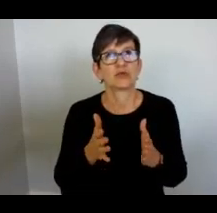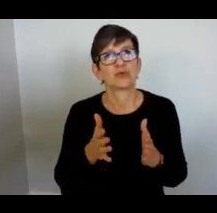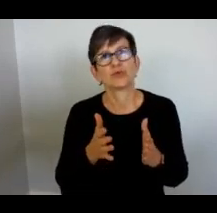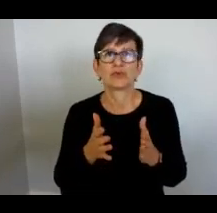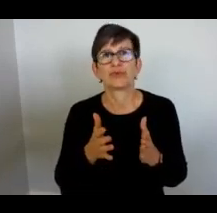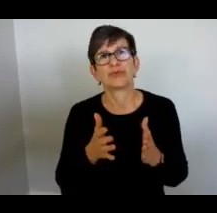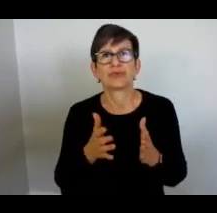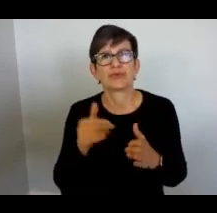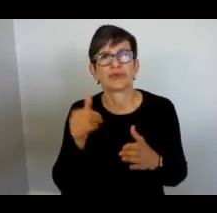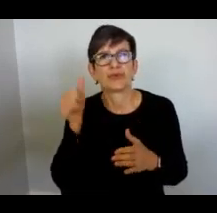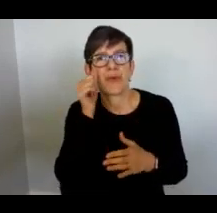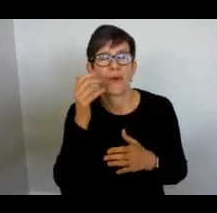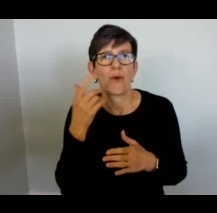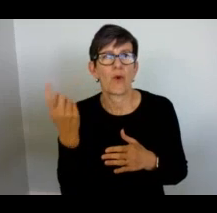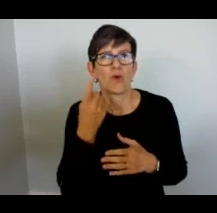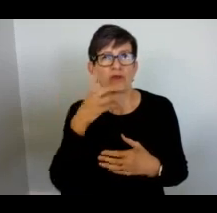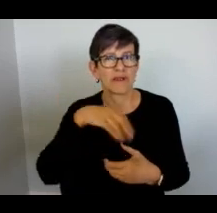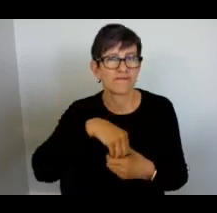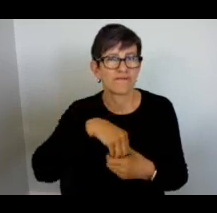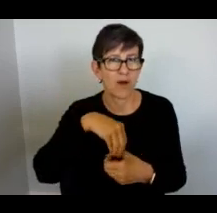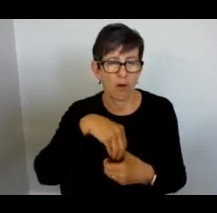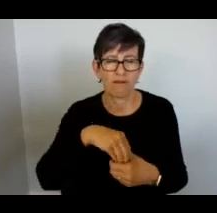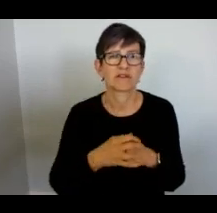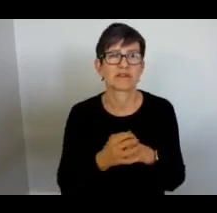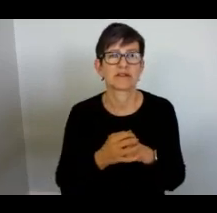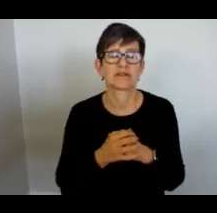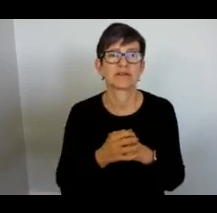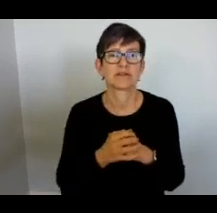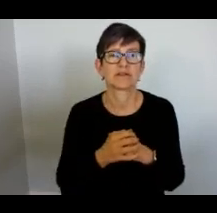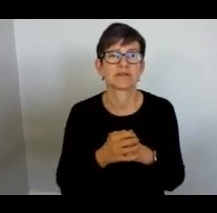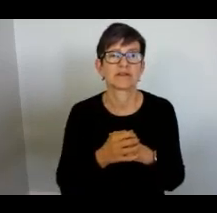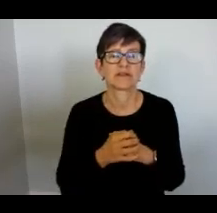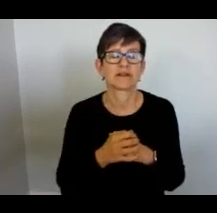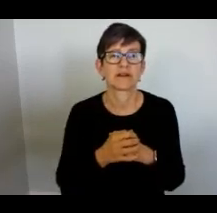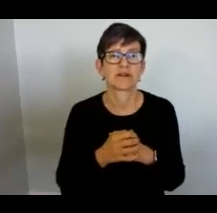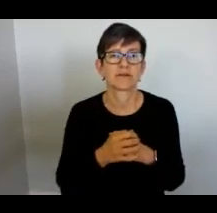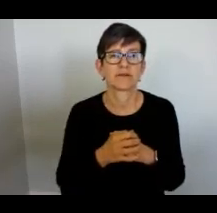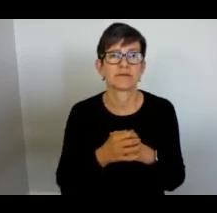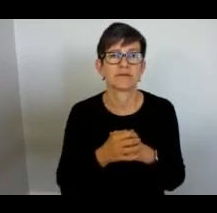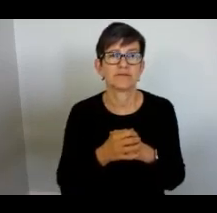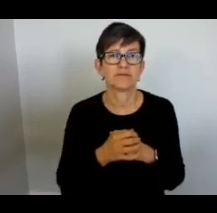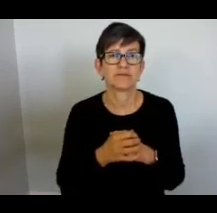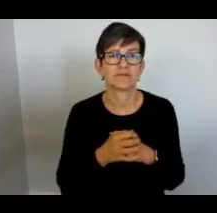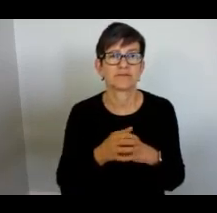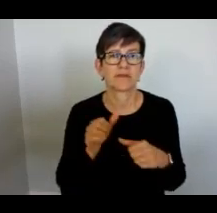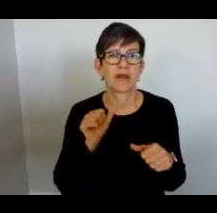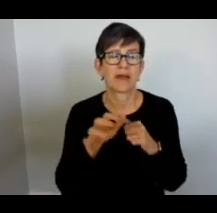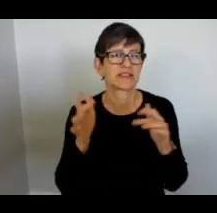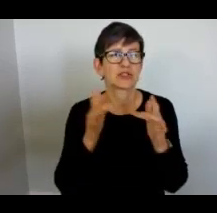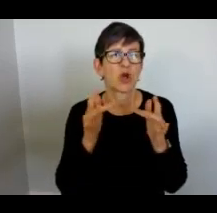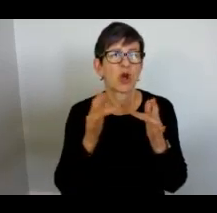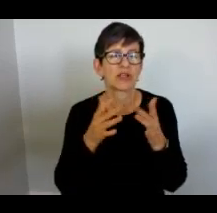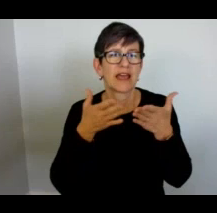is involved in a particular matter is to contact our general inquiries line or otherwise contact